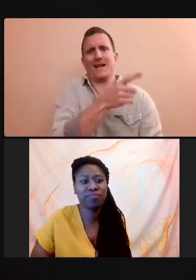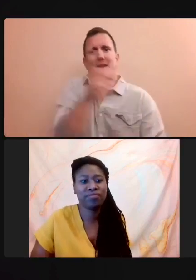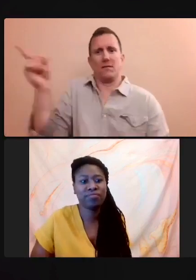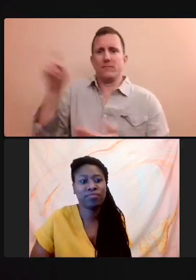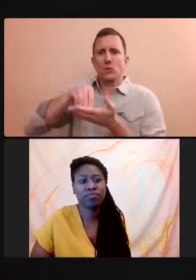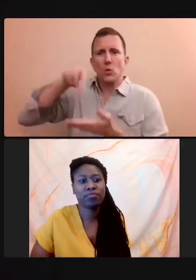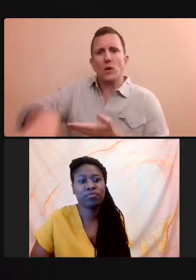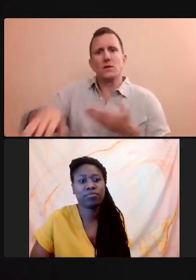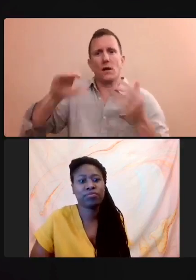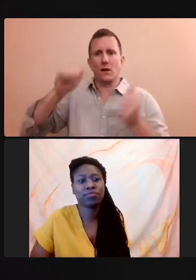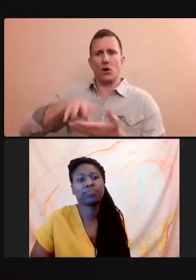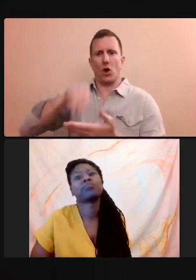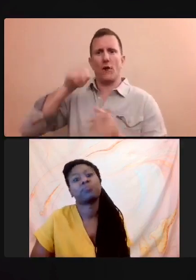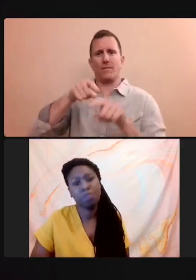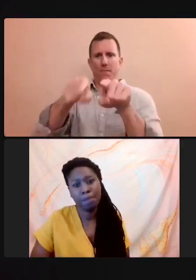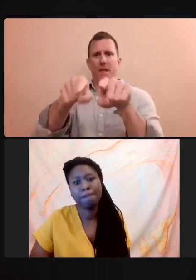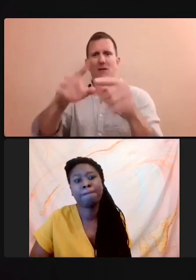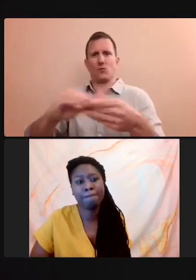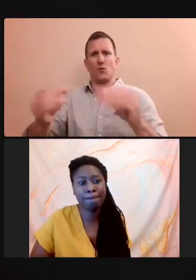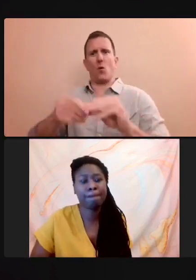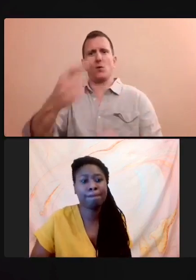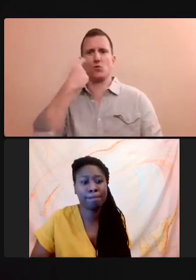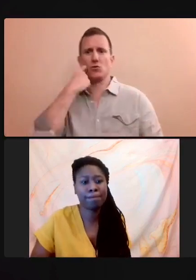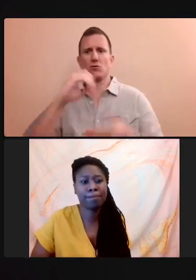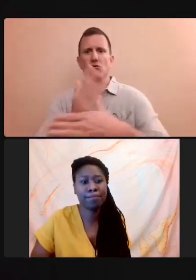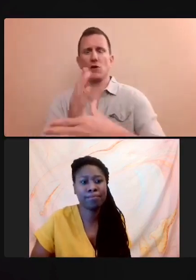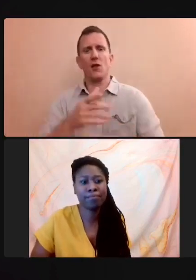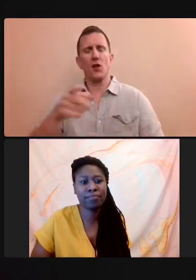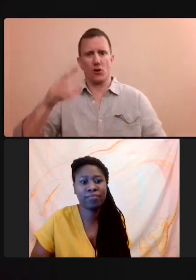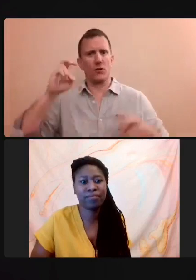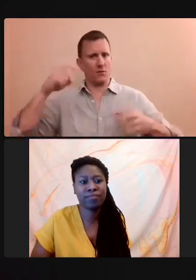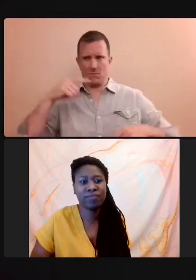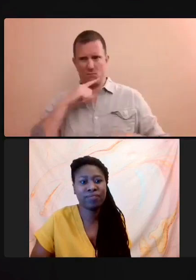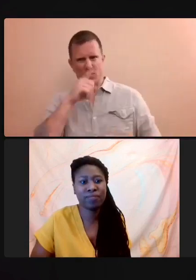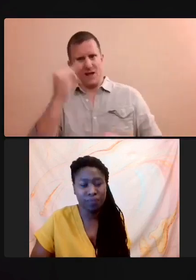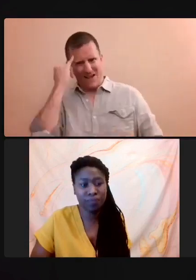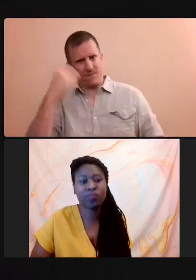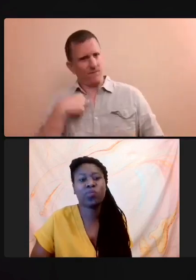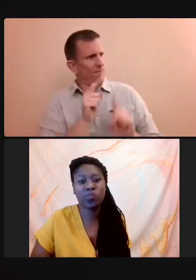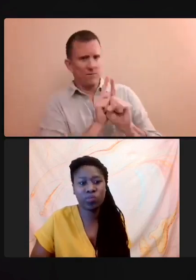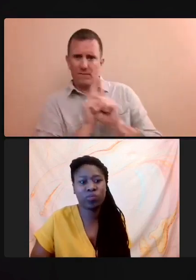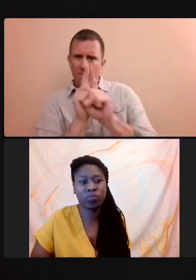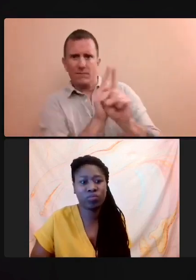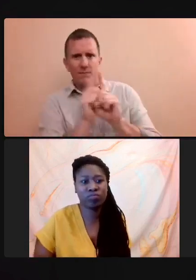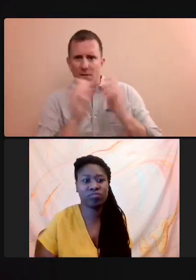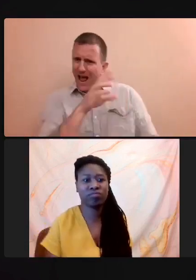and I hope that students out there are learning from this story that you just shared,